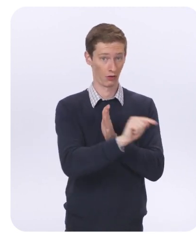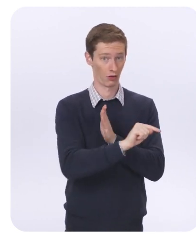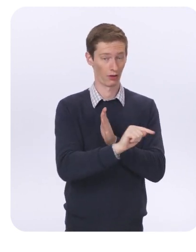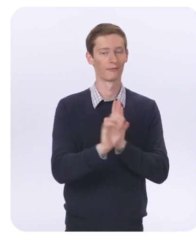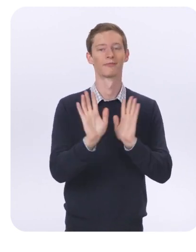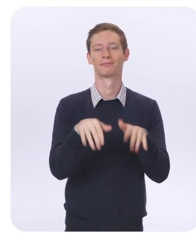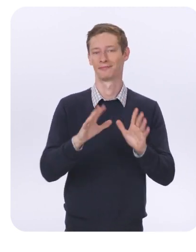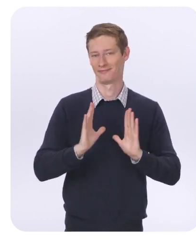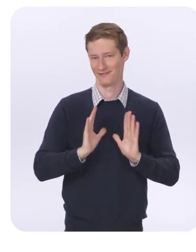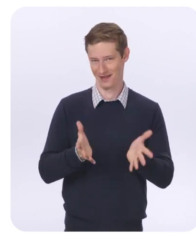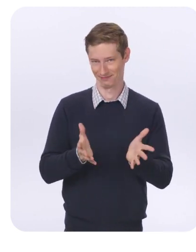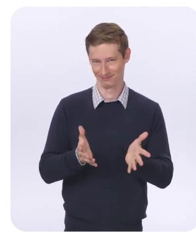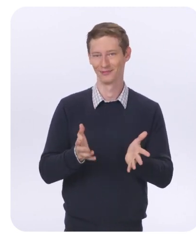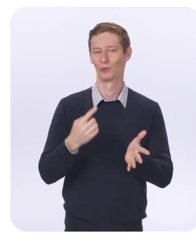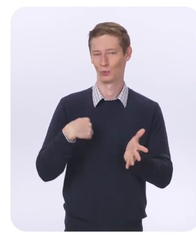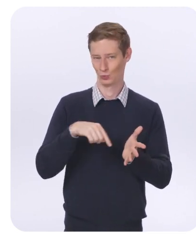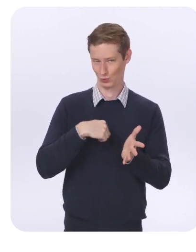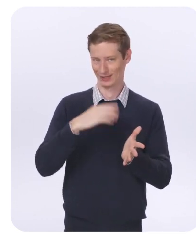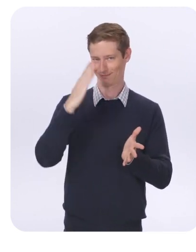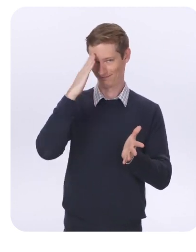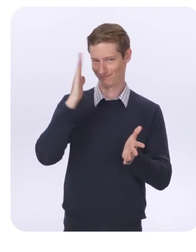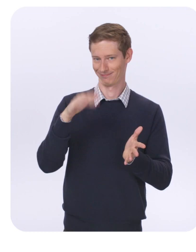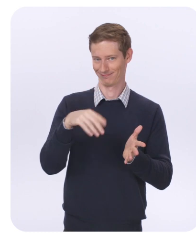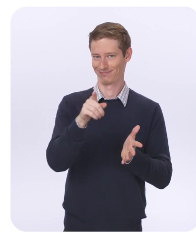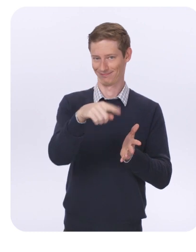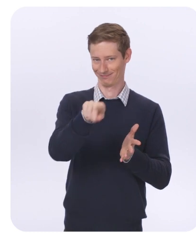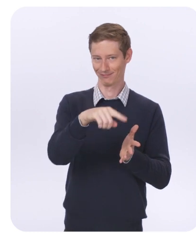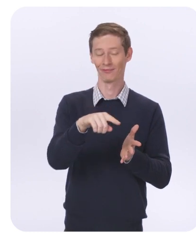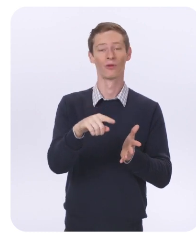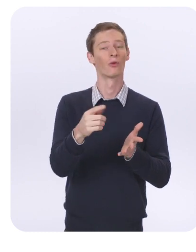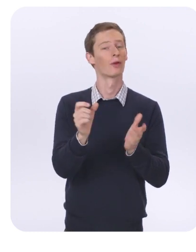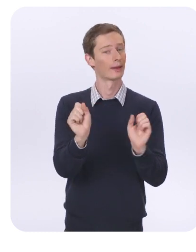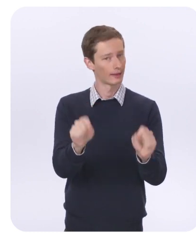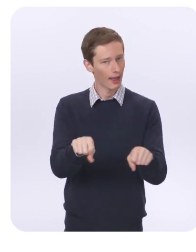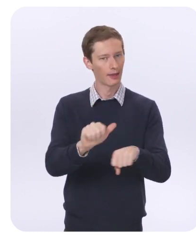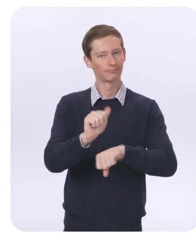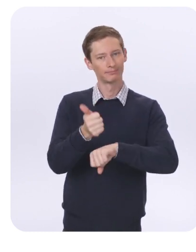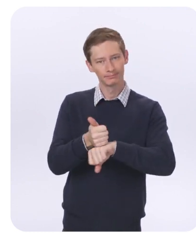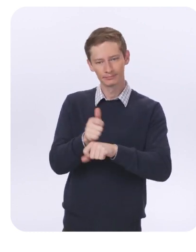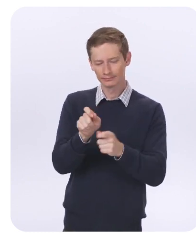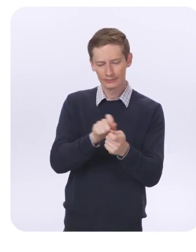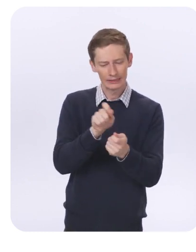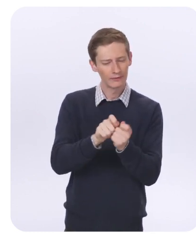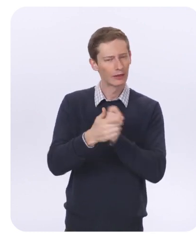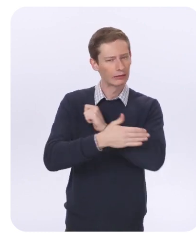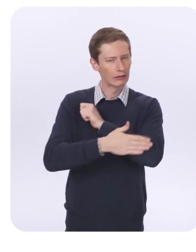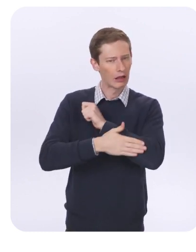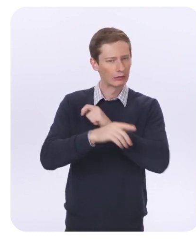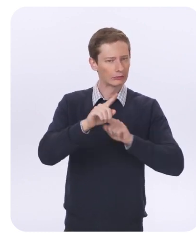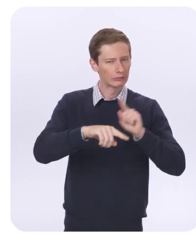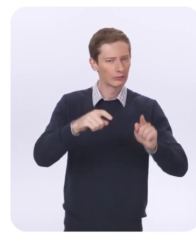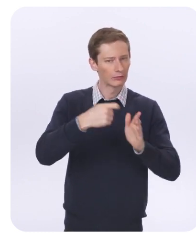we’re building a conversion suggestion feature that takes your initial US price to your selection and suggests a conversion for